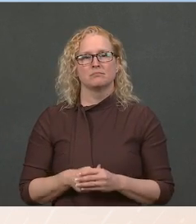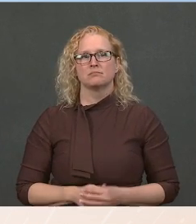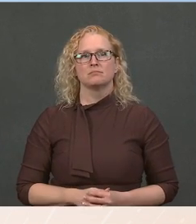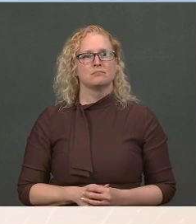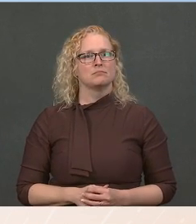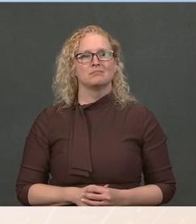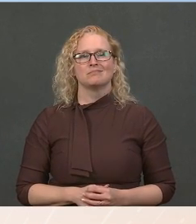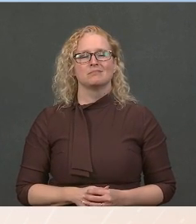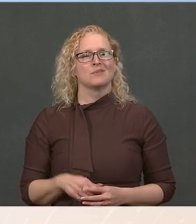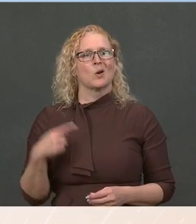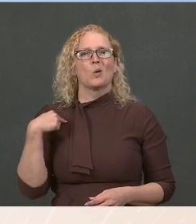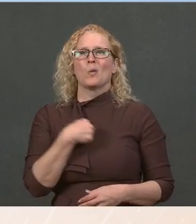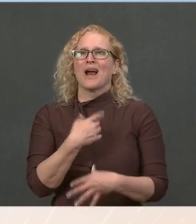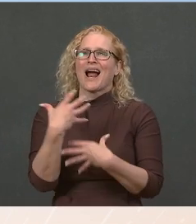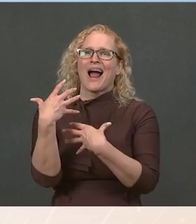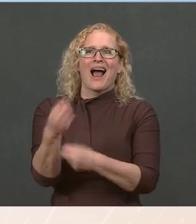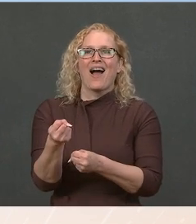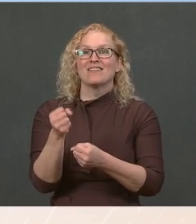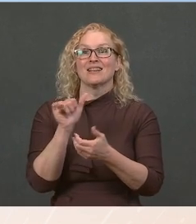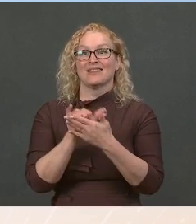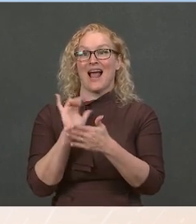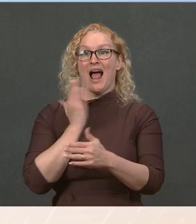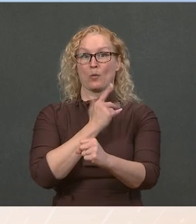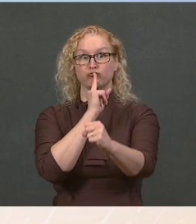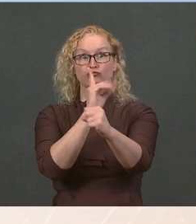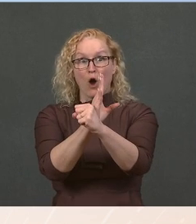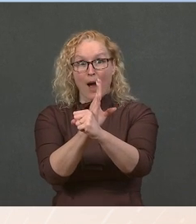making sure that people who make less than $400,000